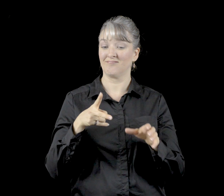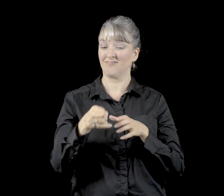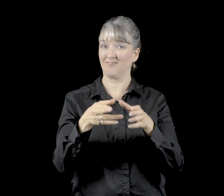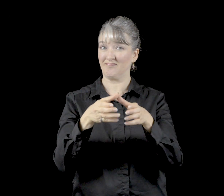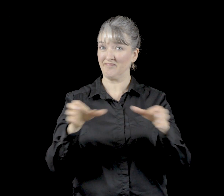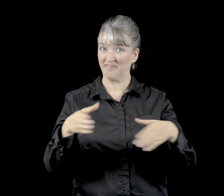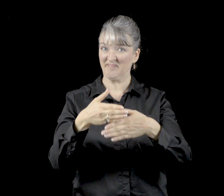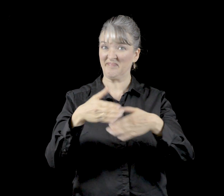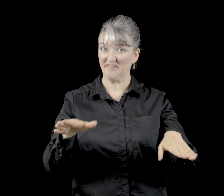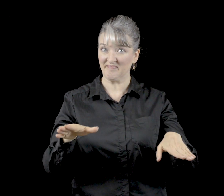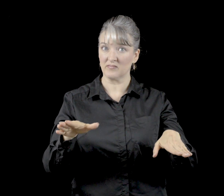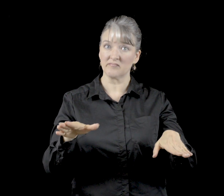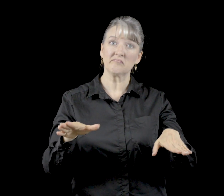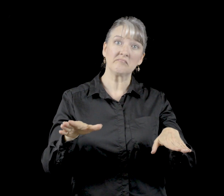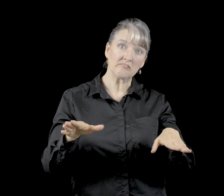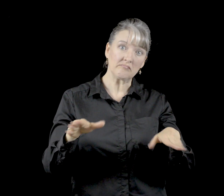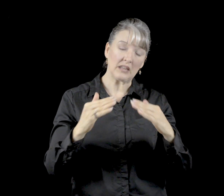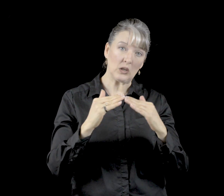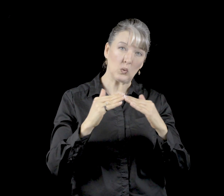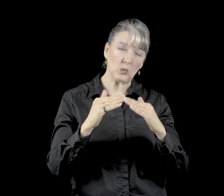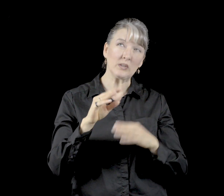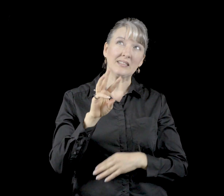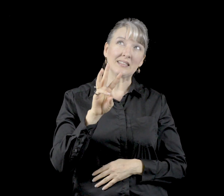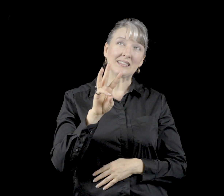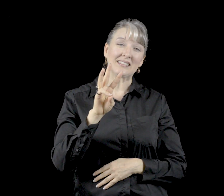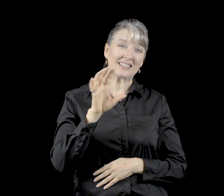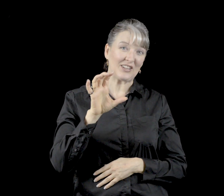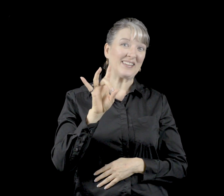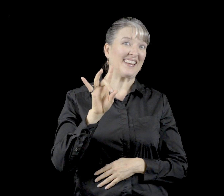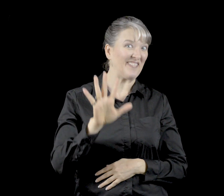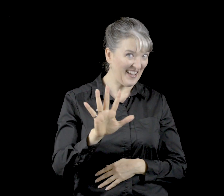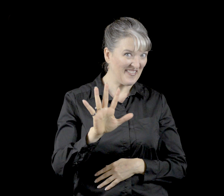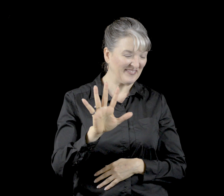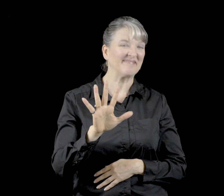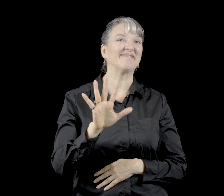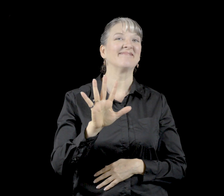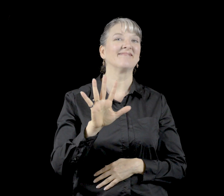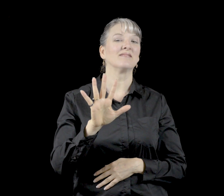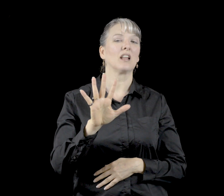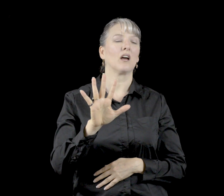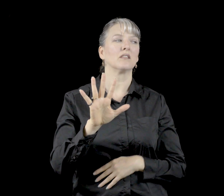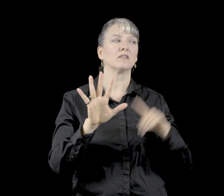Cut in half makes six hundred eighty-five.